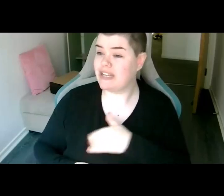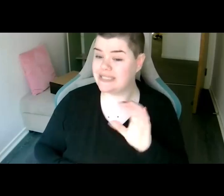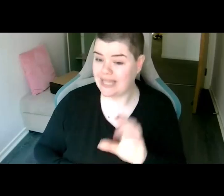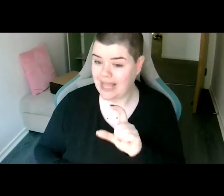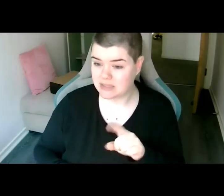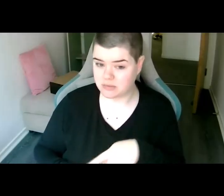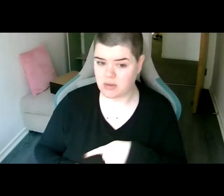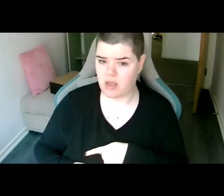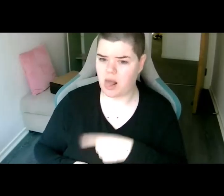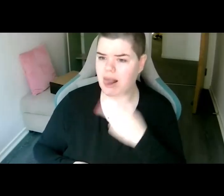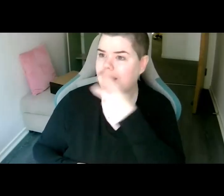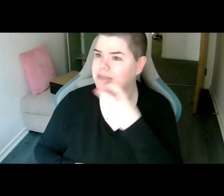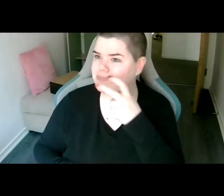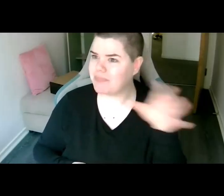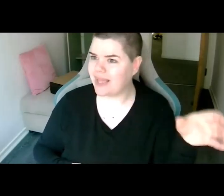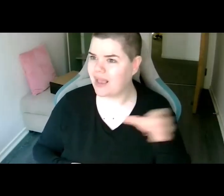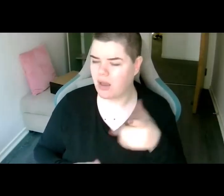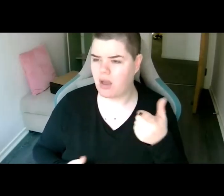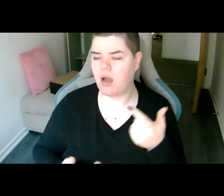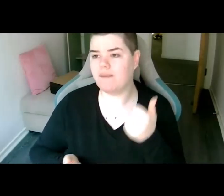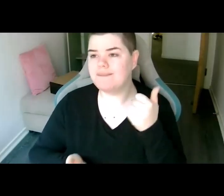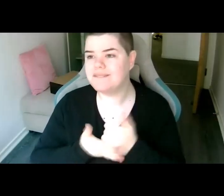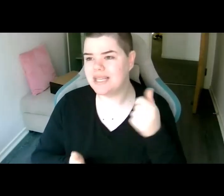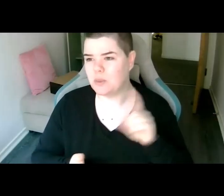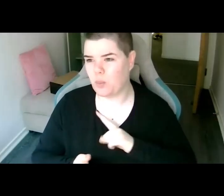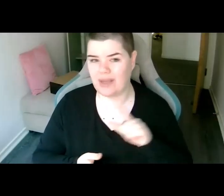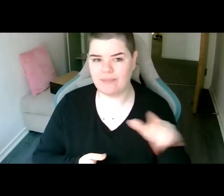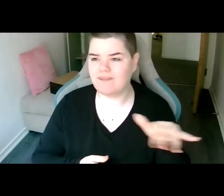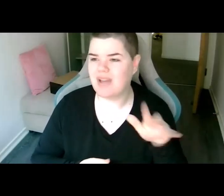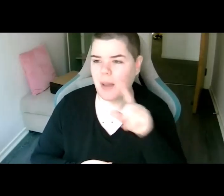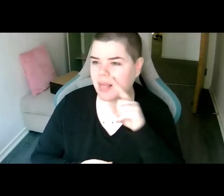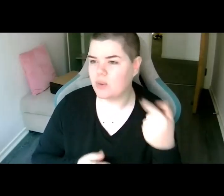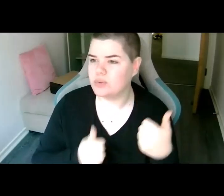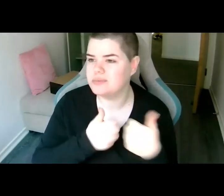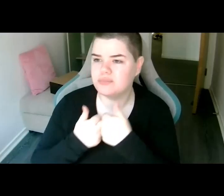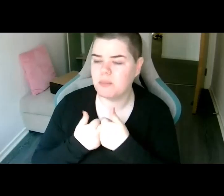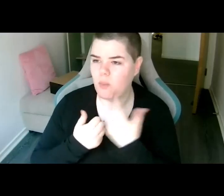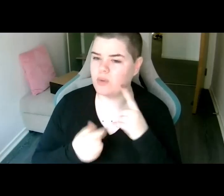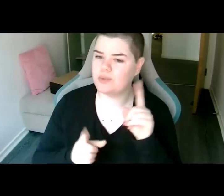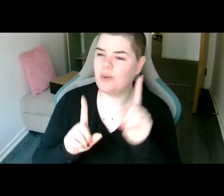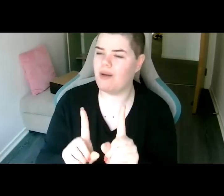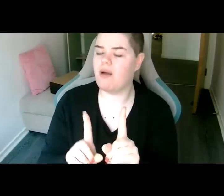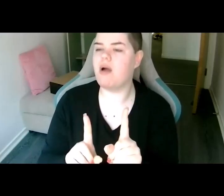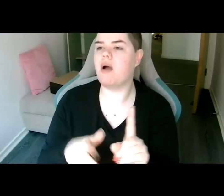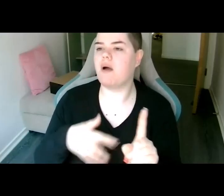The other example here is the person who had breast cancer, and they felt it was really good having lip speaker with them, because their family couldn't